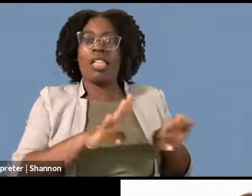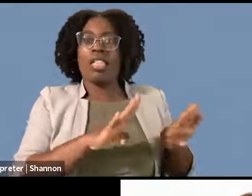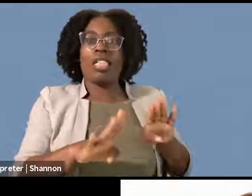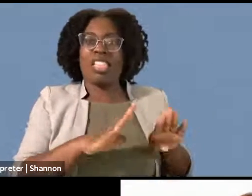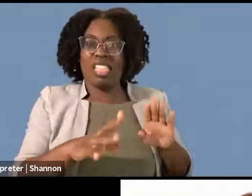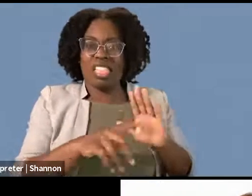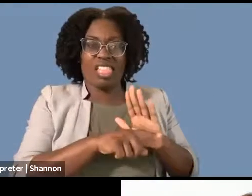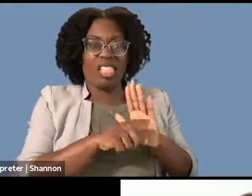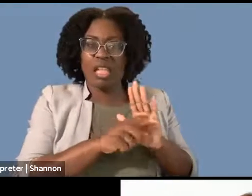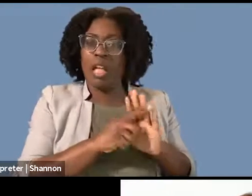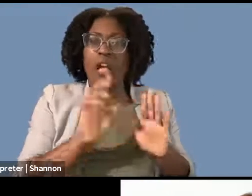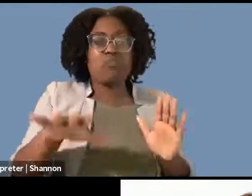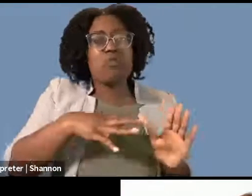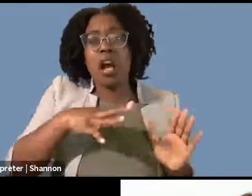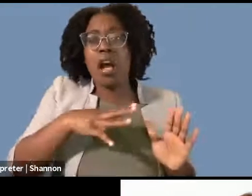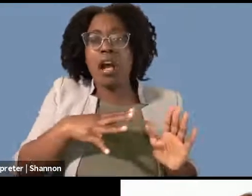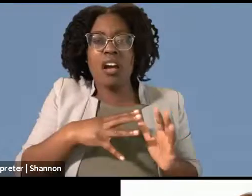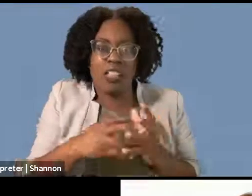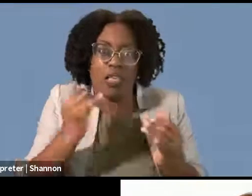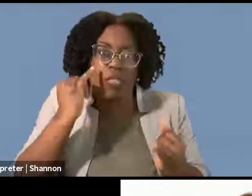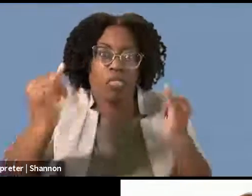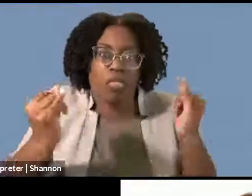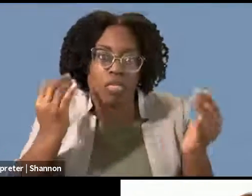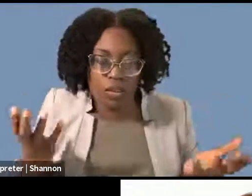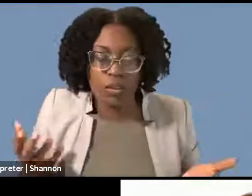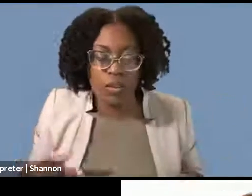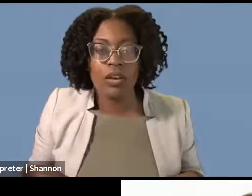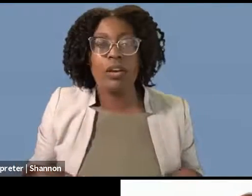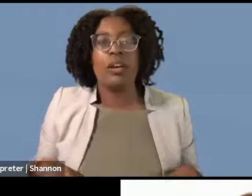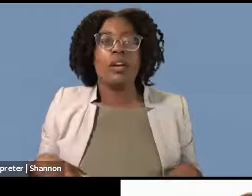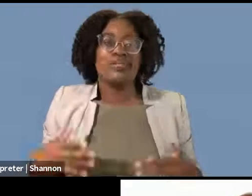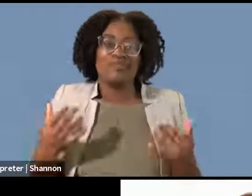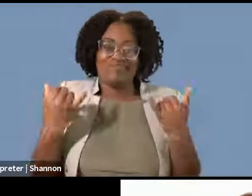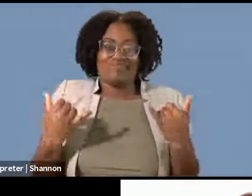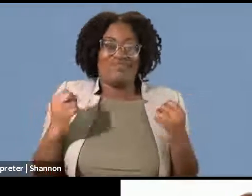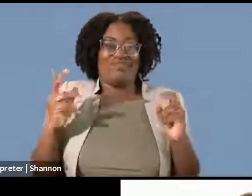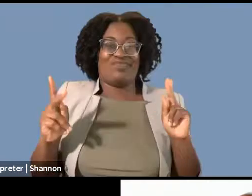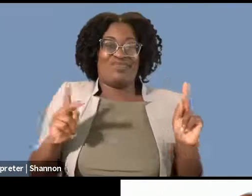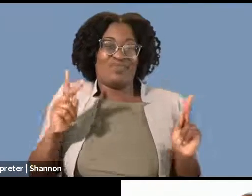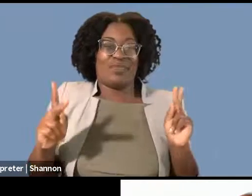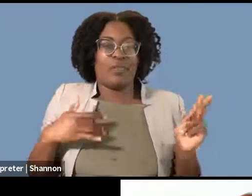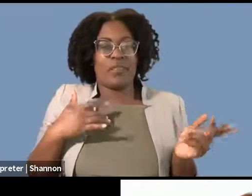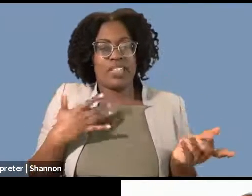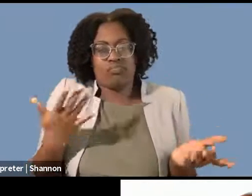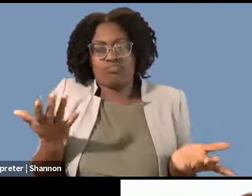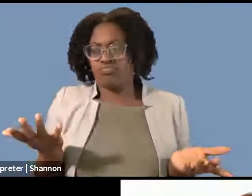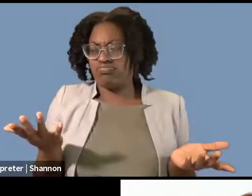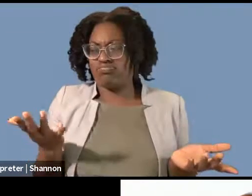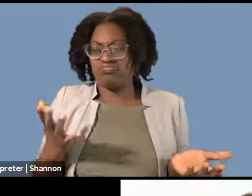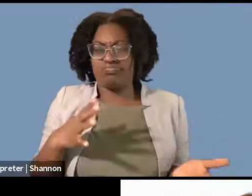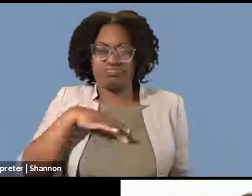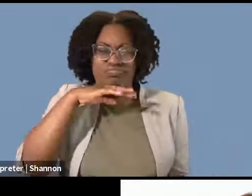want to say why can't we stop talking about race and move on everybody just be happy and we can't.